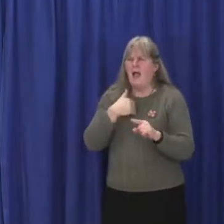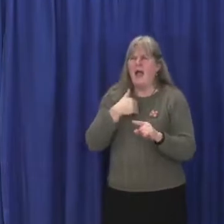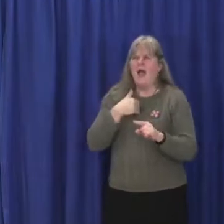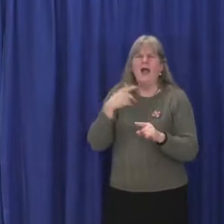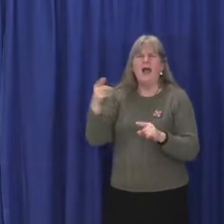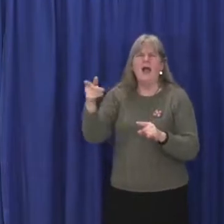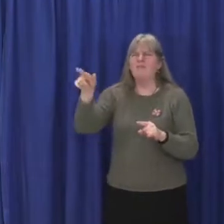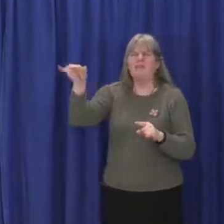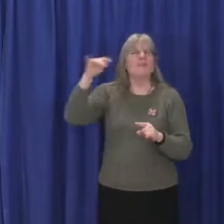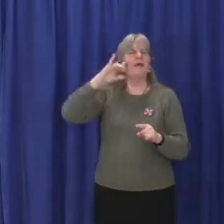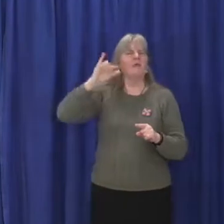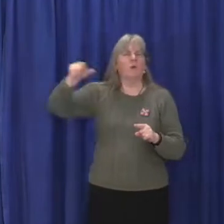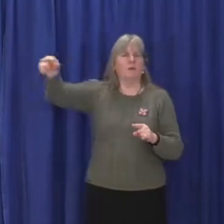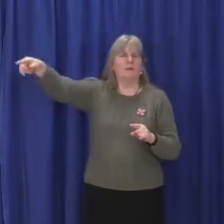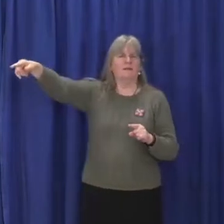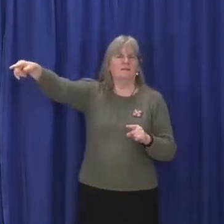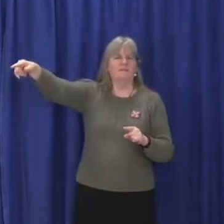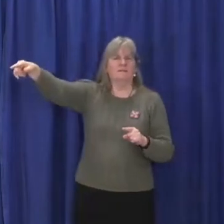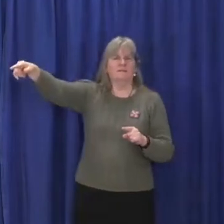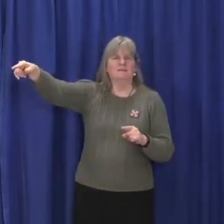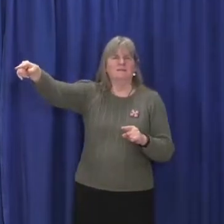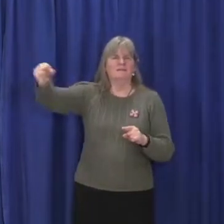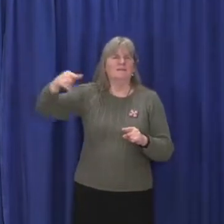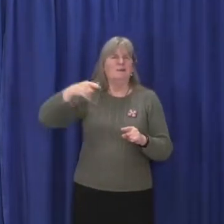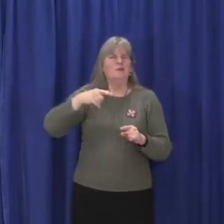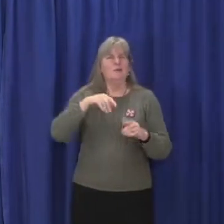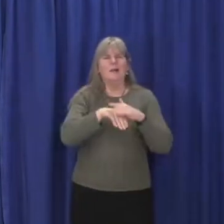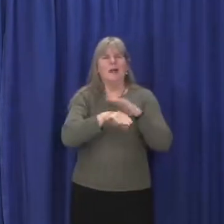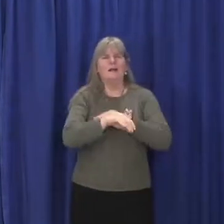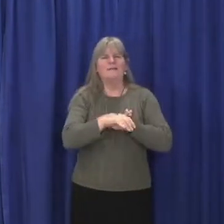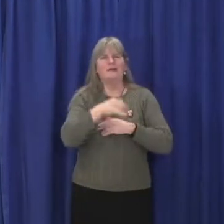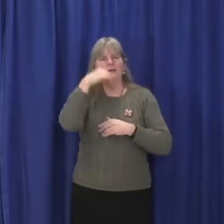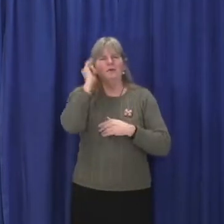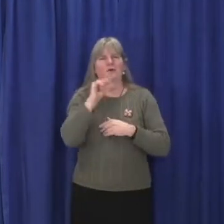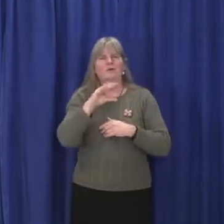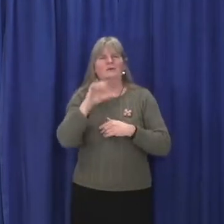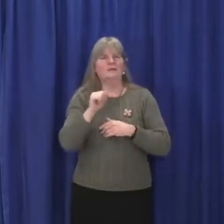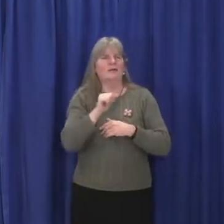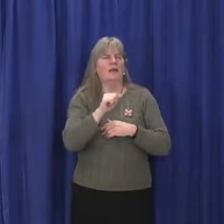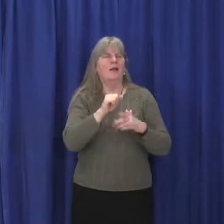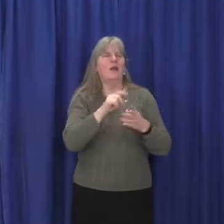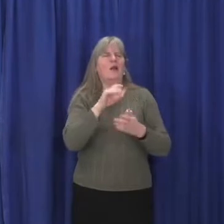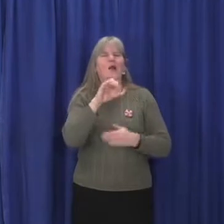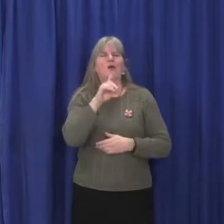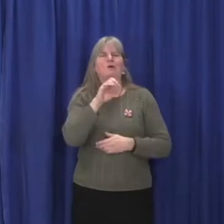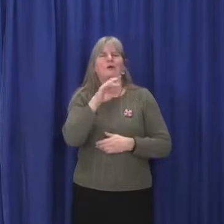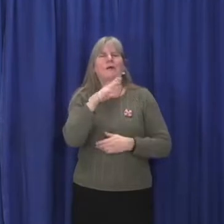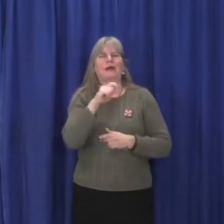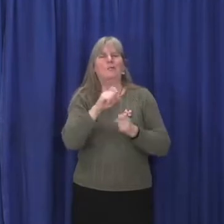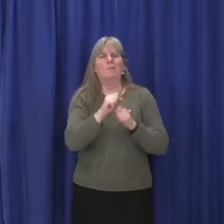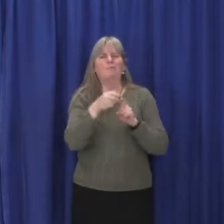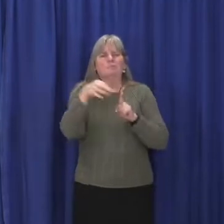this is what it looks like. It's on yukon.ca and I know that Dr. Elliot will be talking a little bit more about that.